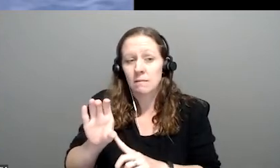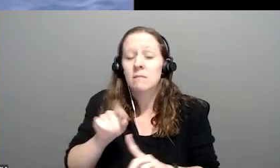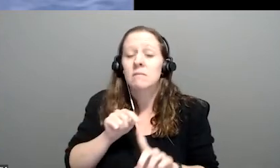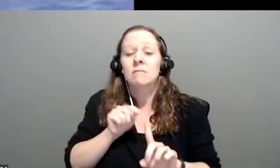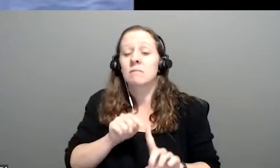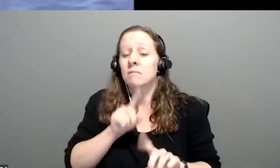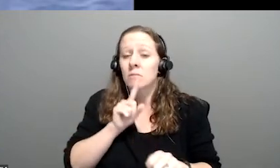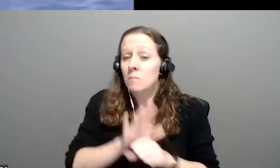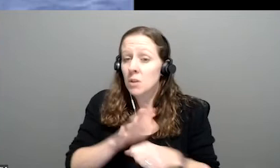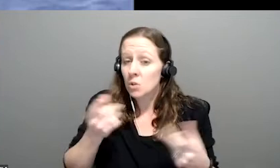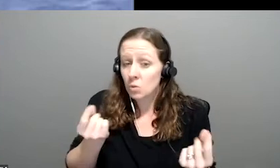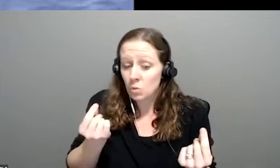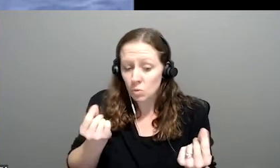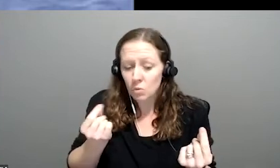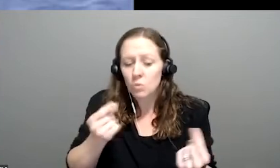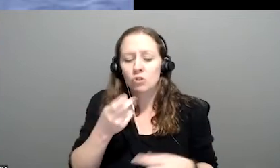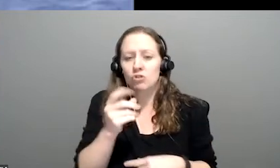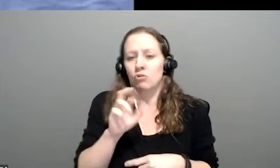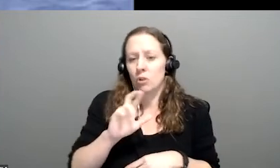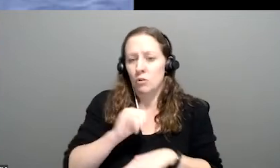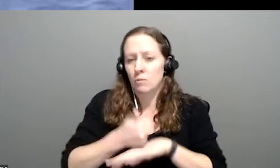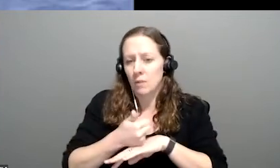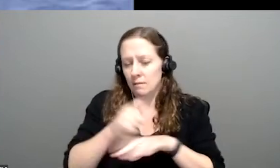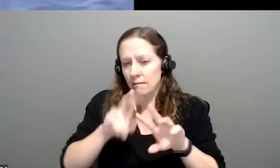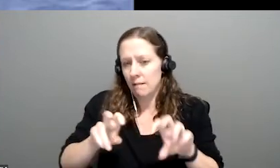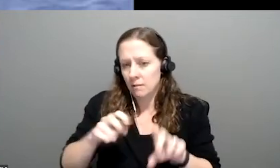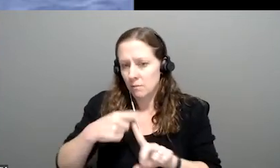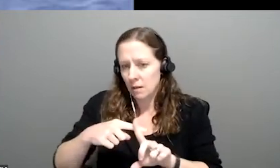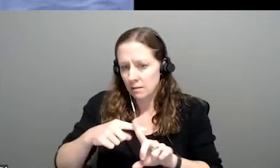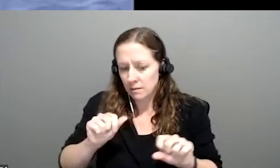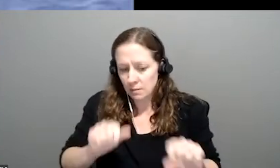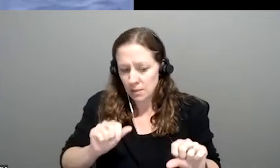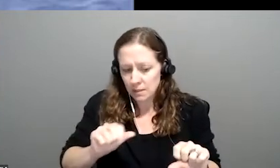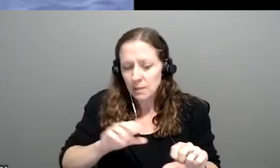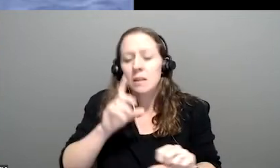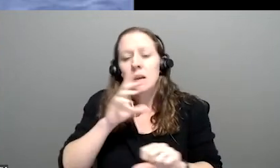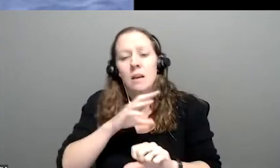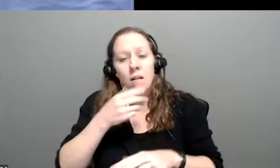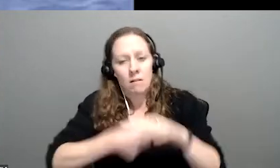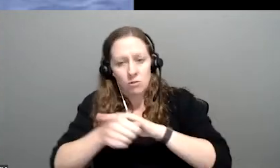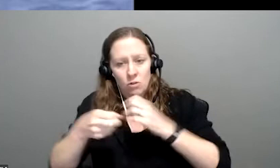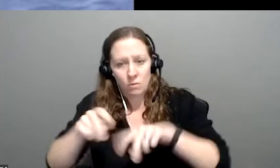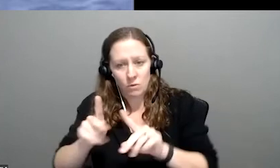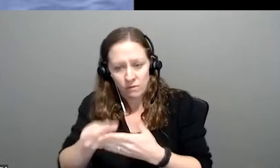Analysis Plus capacity of the Opportunities Fund and other skills and employment programs,